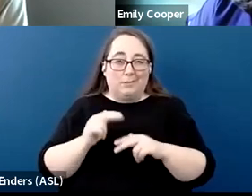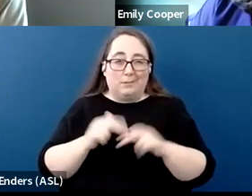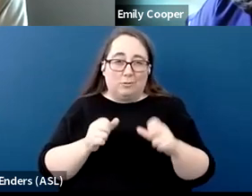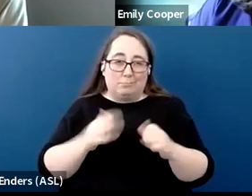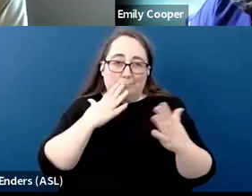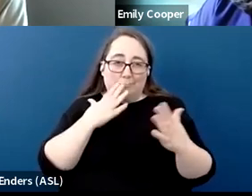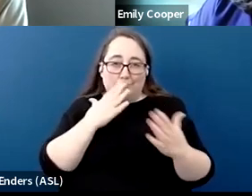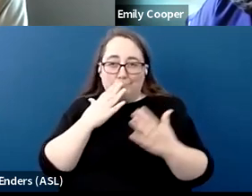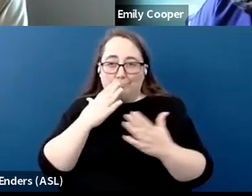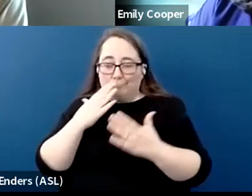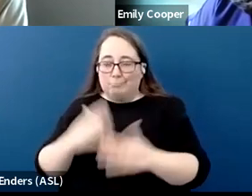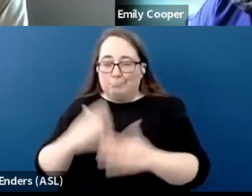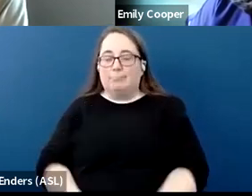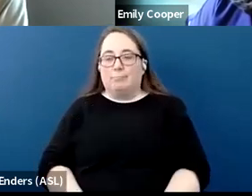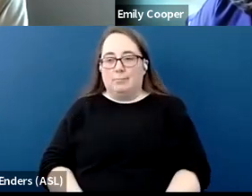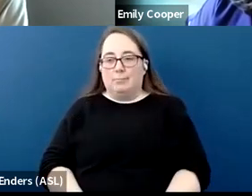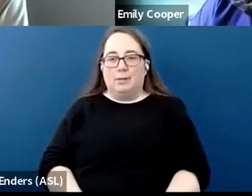use the EHP as our more of our mobile in Massachusetts.